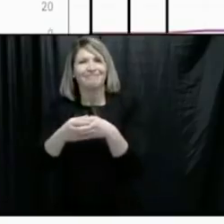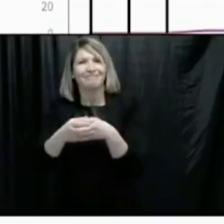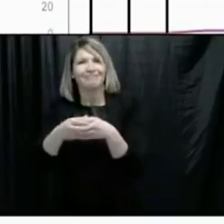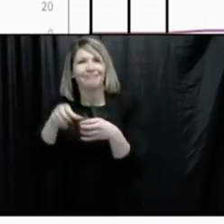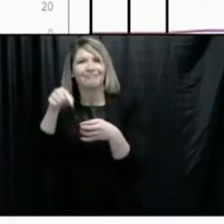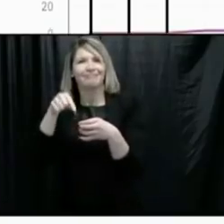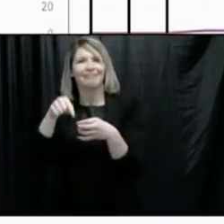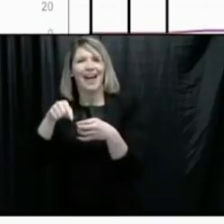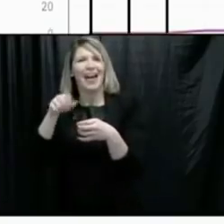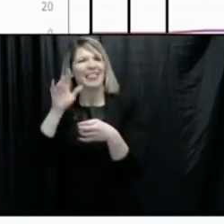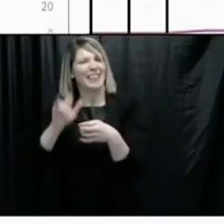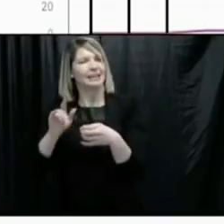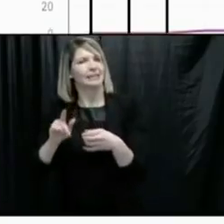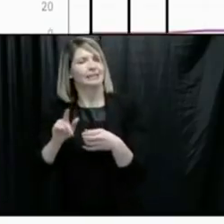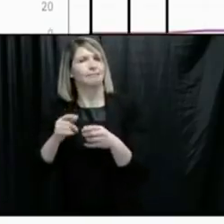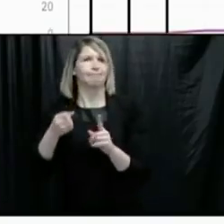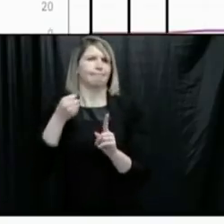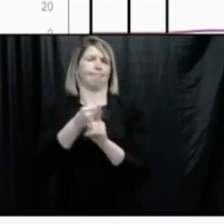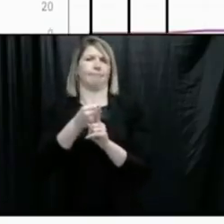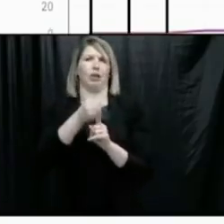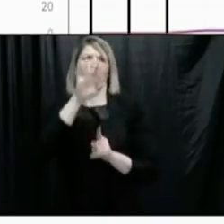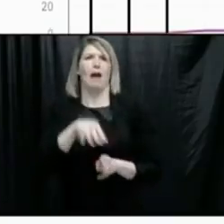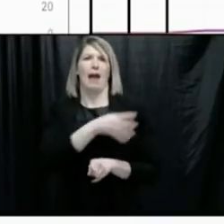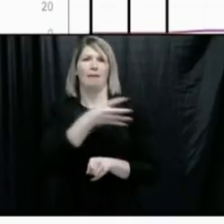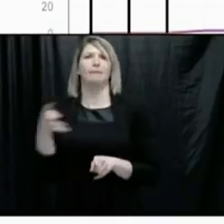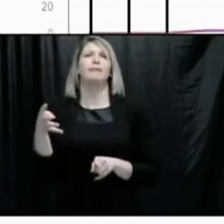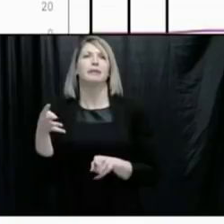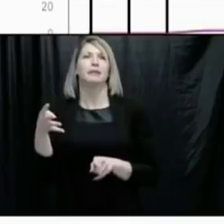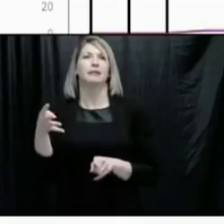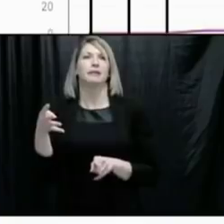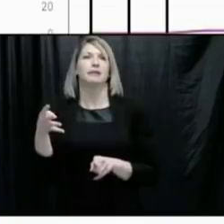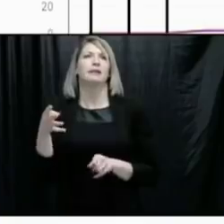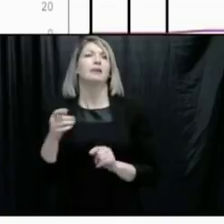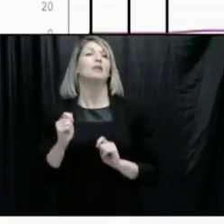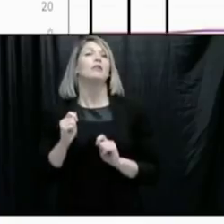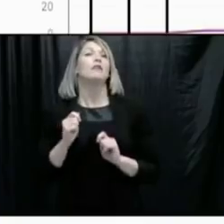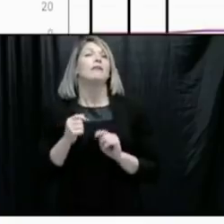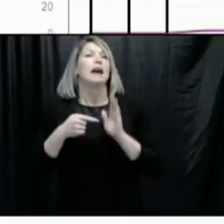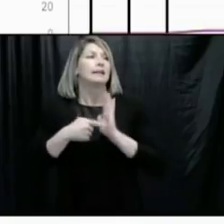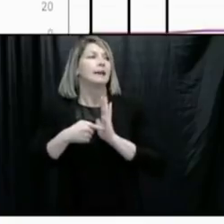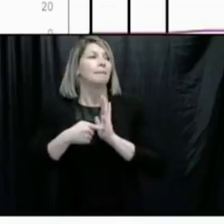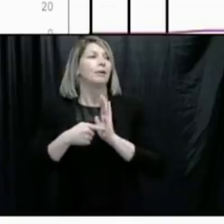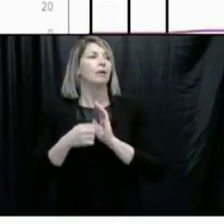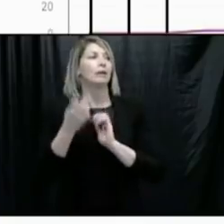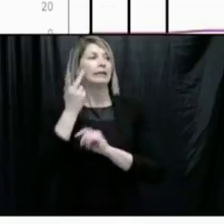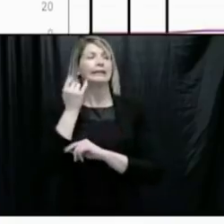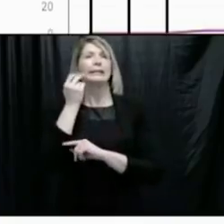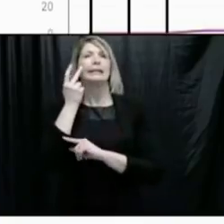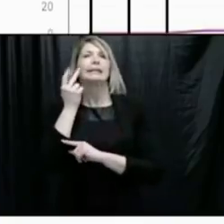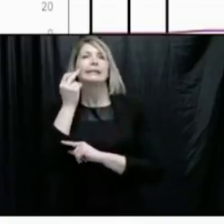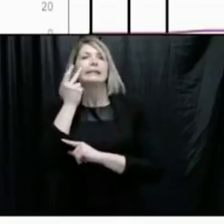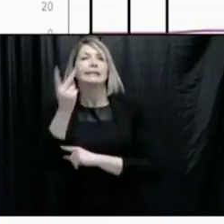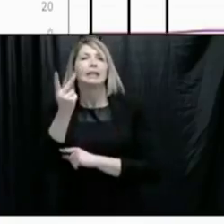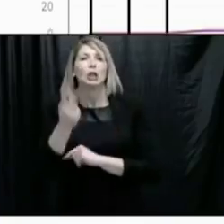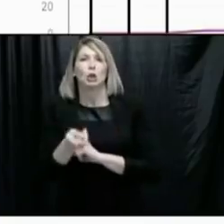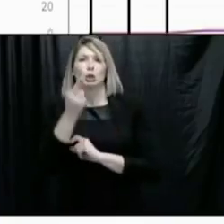CASES FROM THE FUNERAL HOME, AS YOU CAN SEE IT, IT LOOKS DIFFERENT THAN WHAT IT IS IN OUR